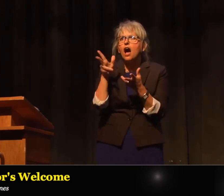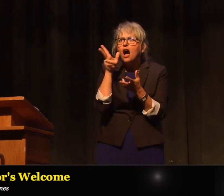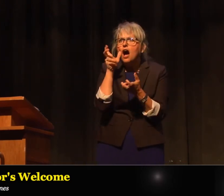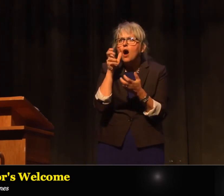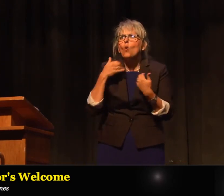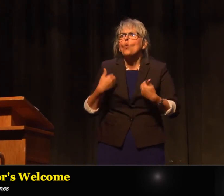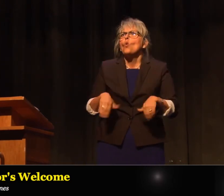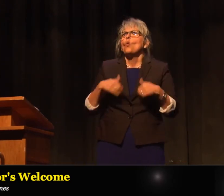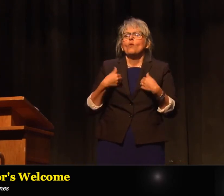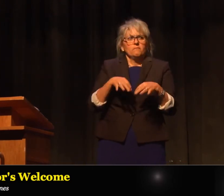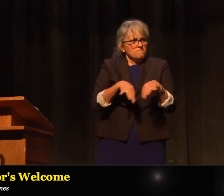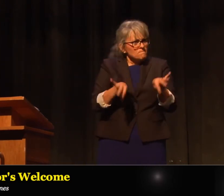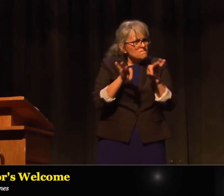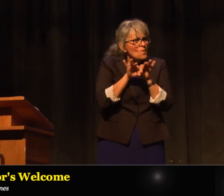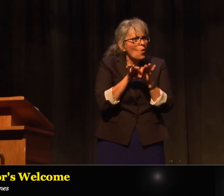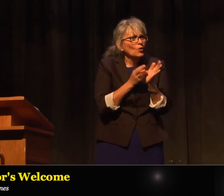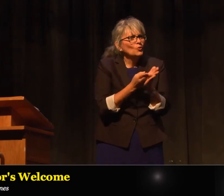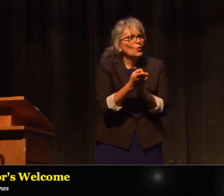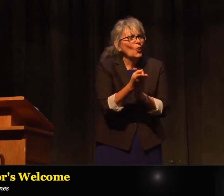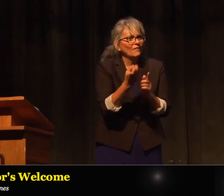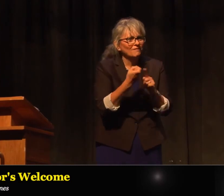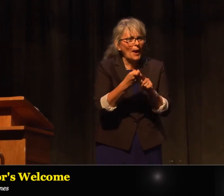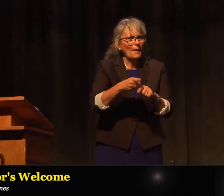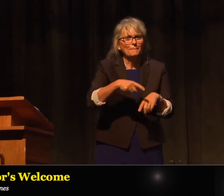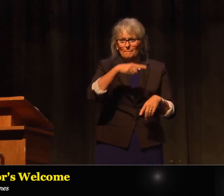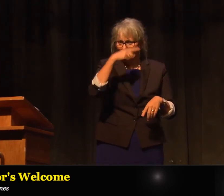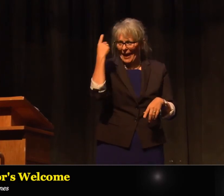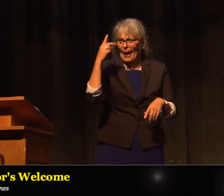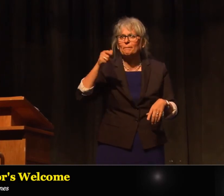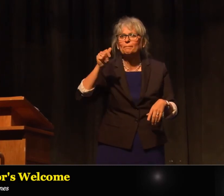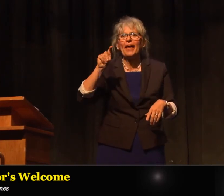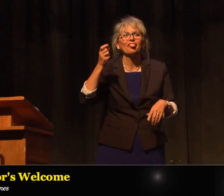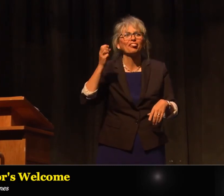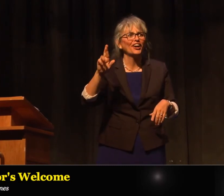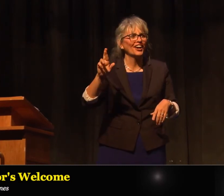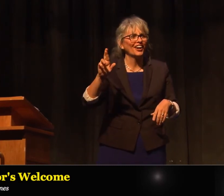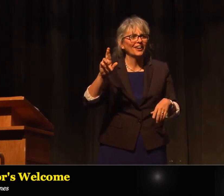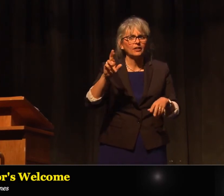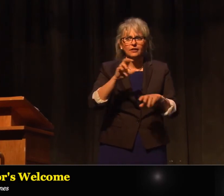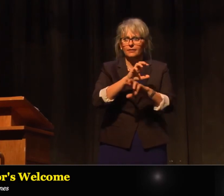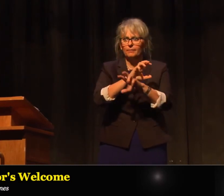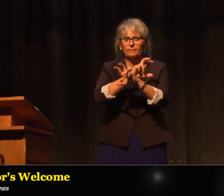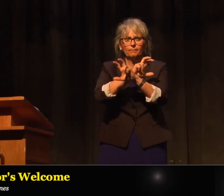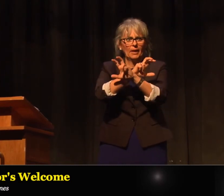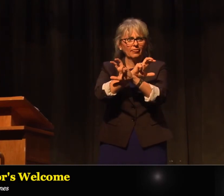There were many things that I learned, important truth about Black Panther.